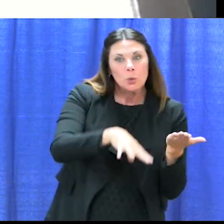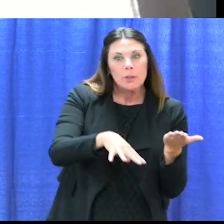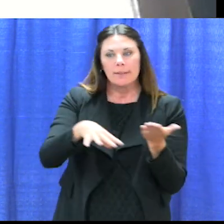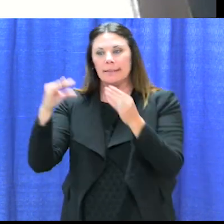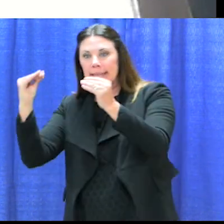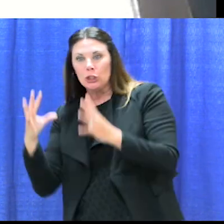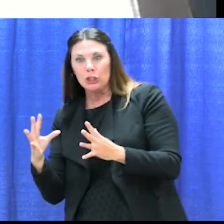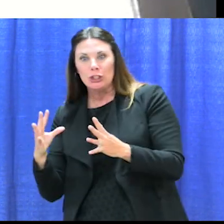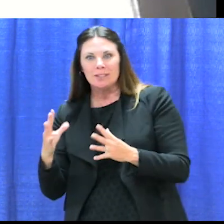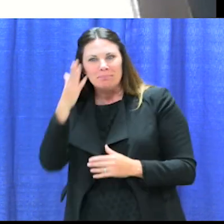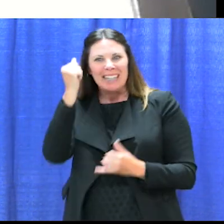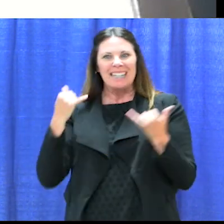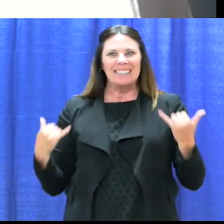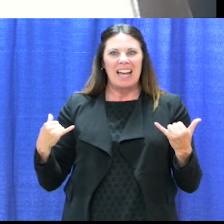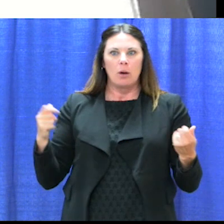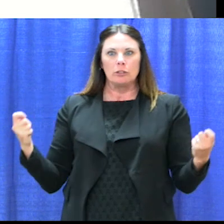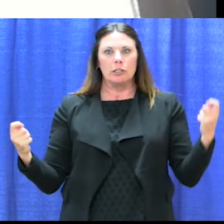distance learning.